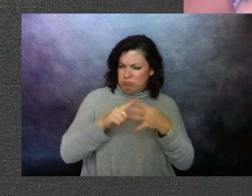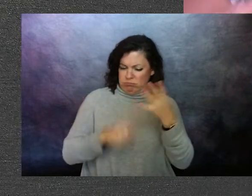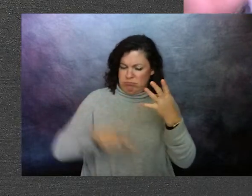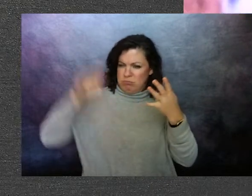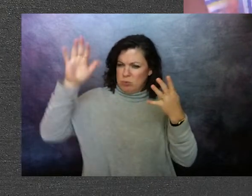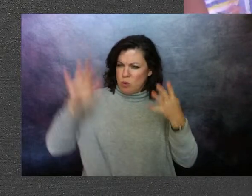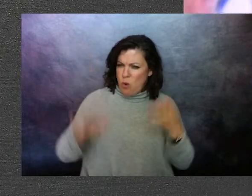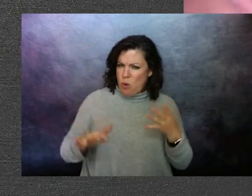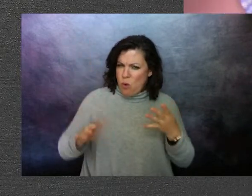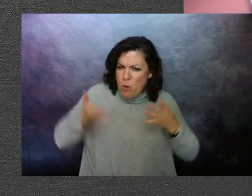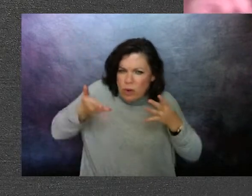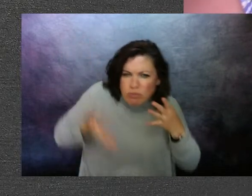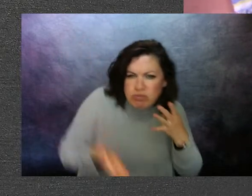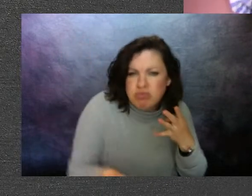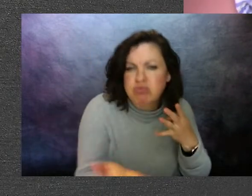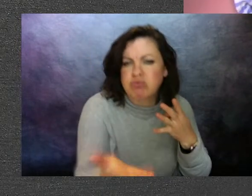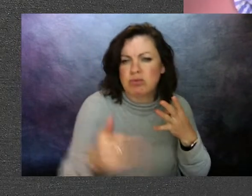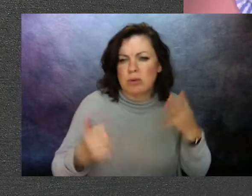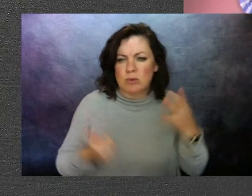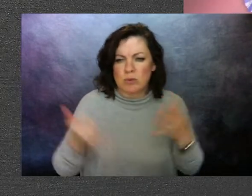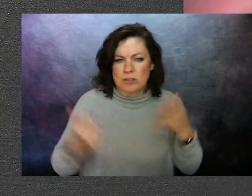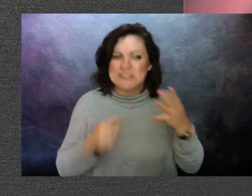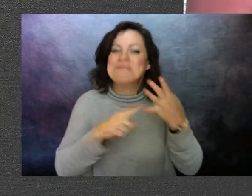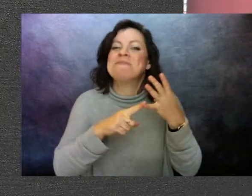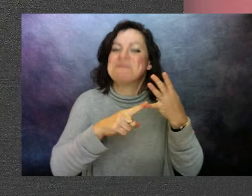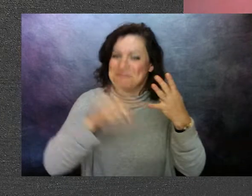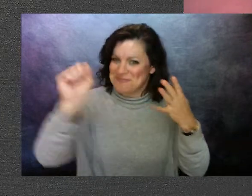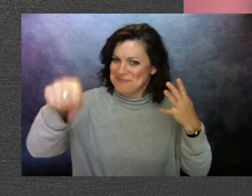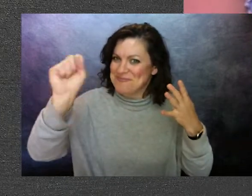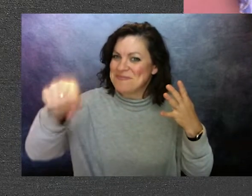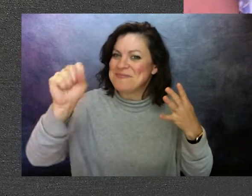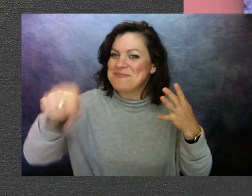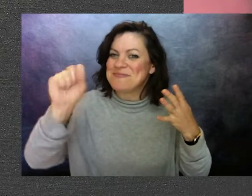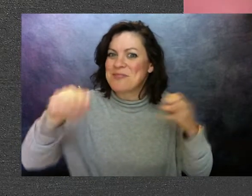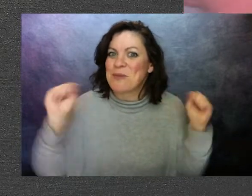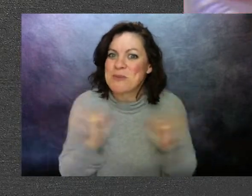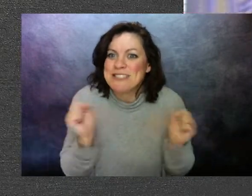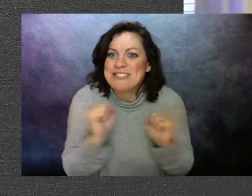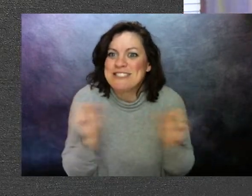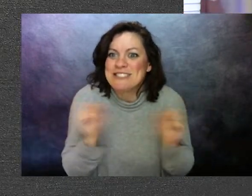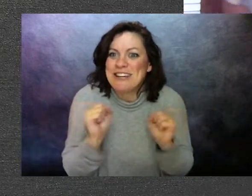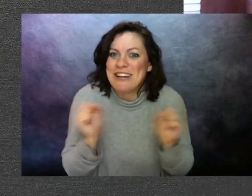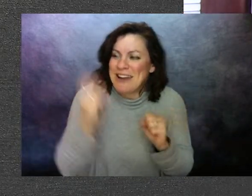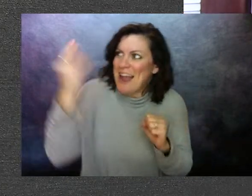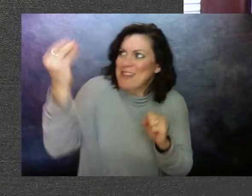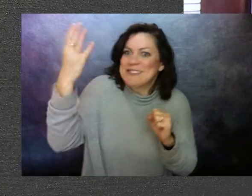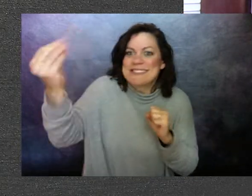Fall, spring, summer or winter? This one is our first winter activity.